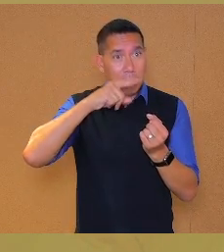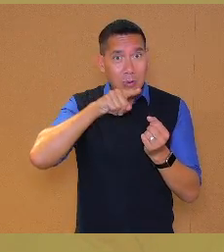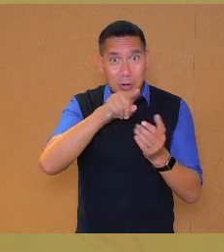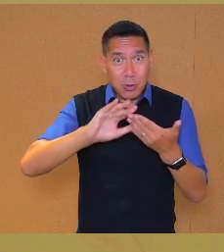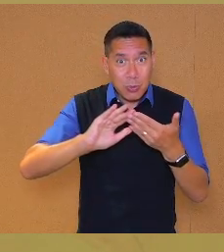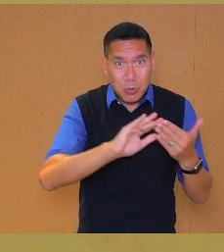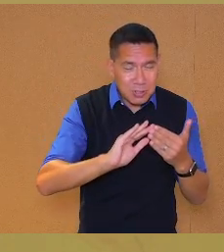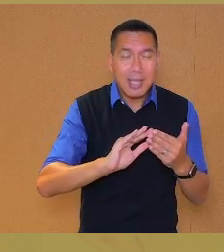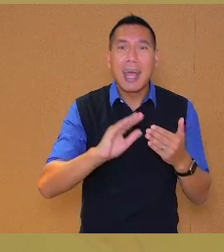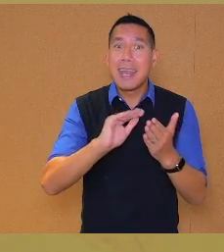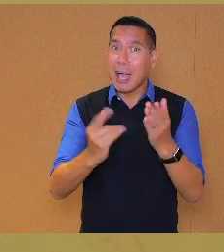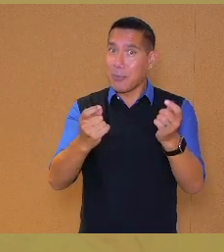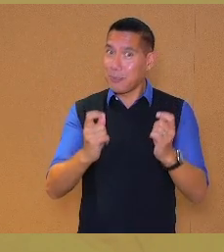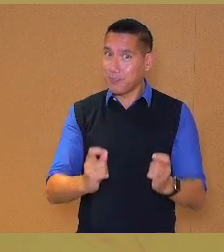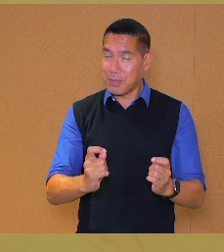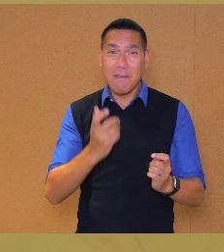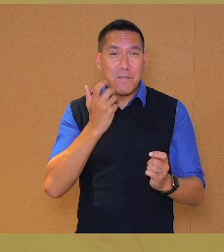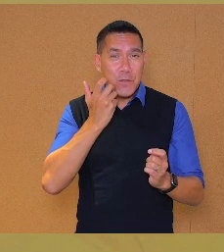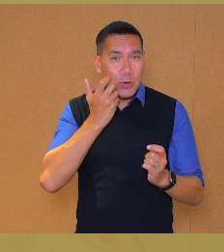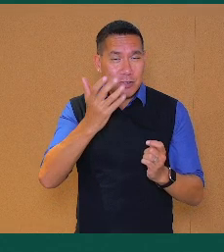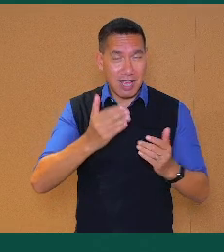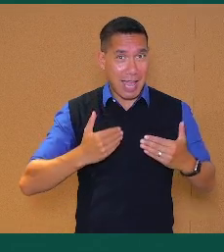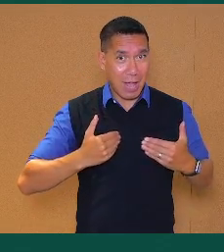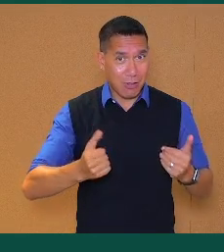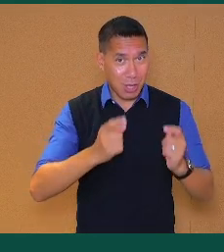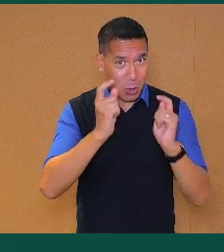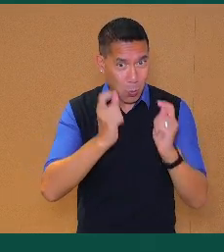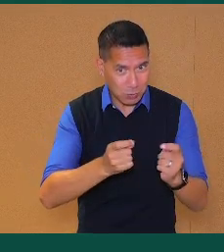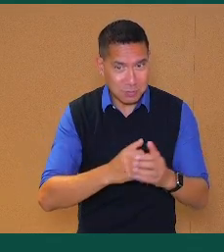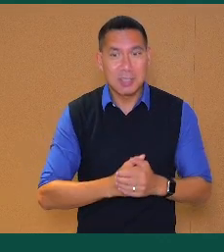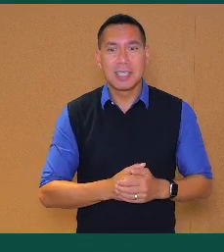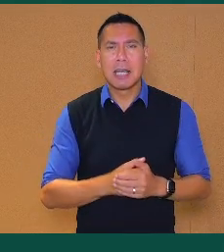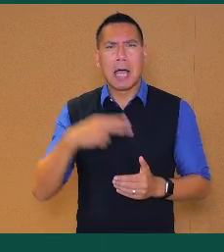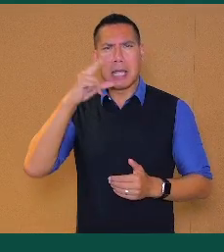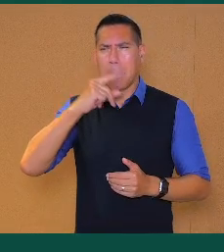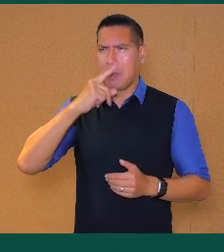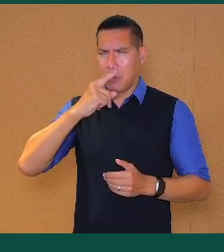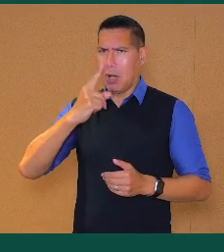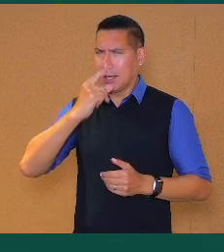great to see what organisation come up with to support young people in the community. Now for our next award, the Future Healthy Award. >> Young people have the